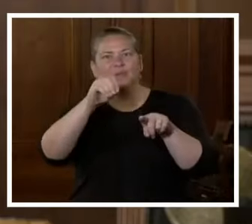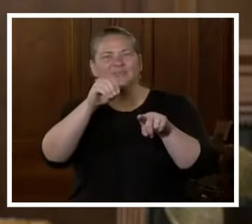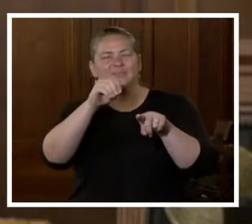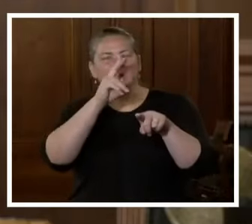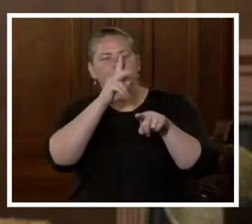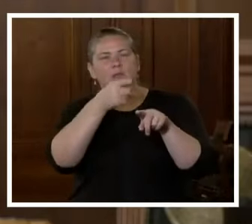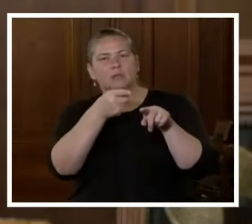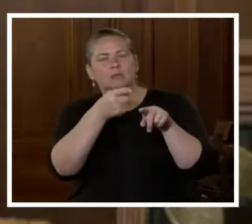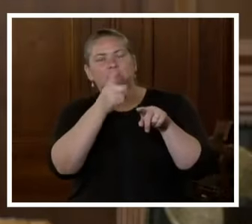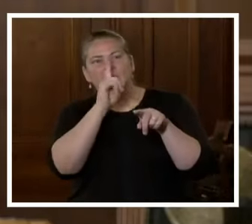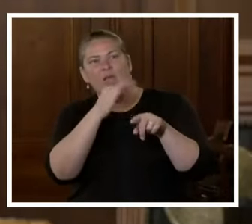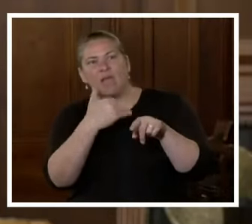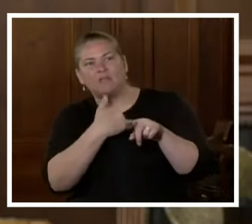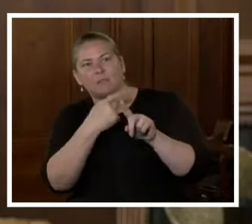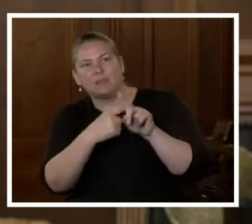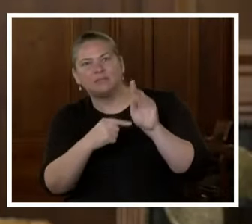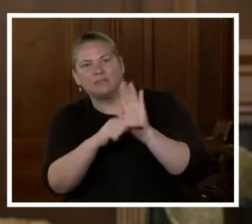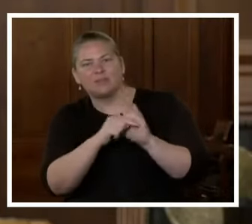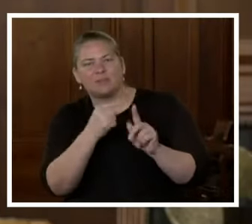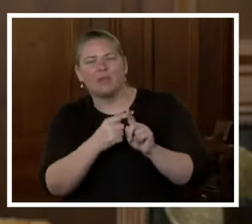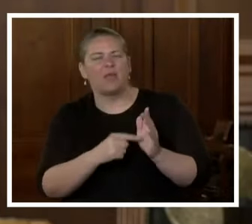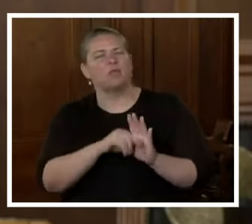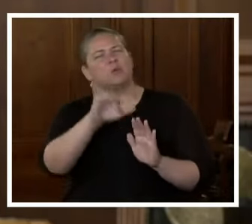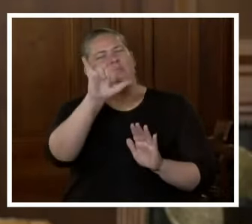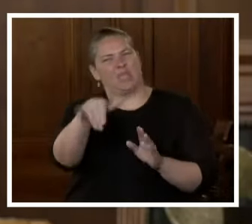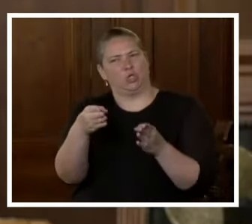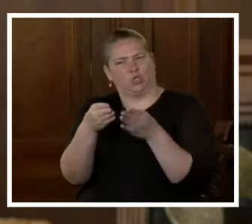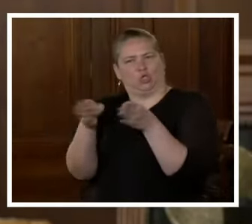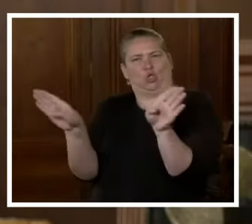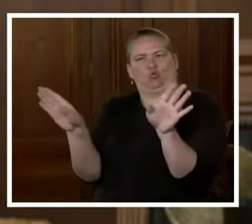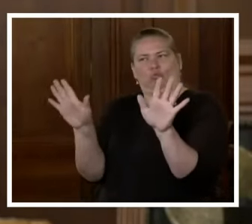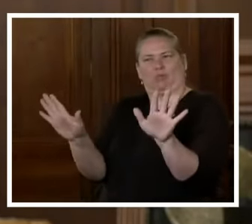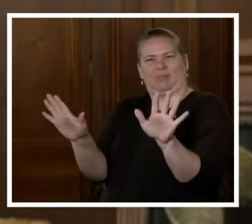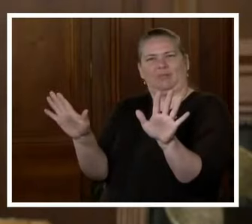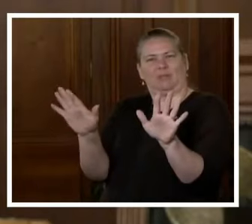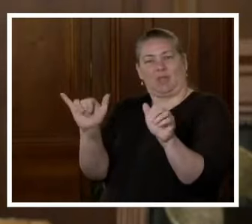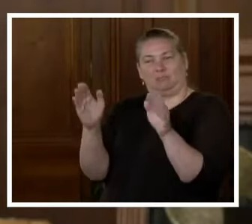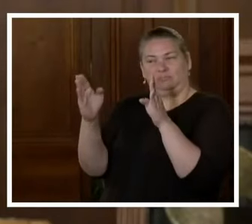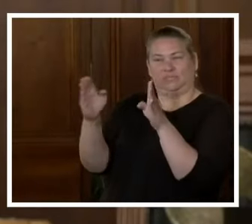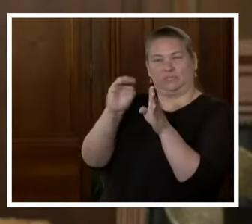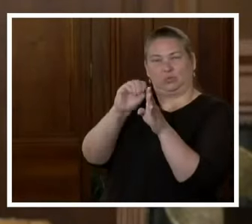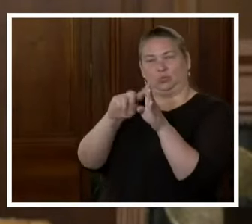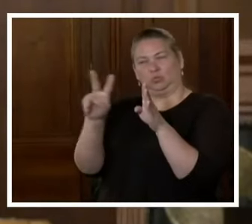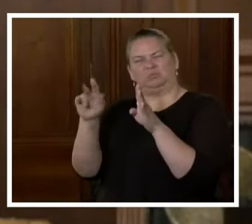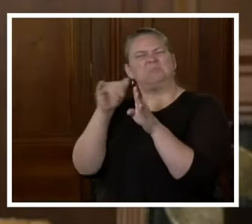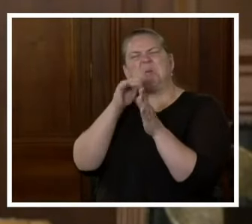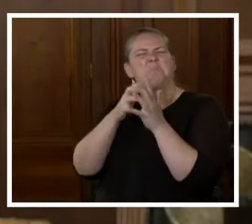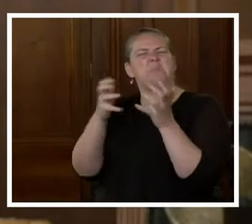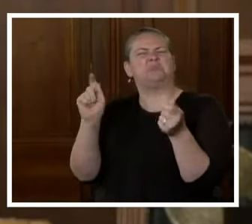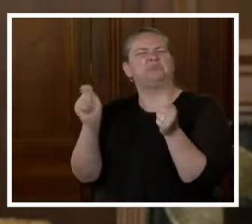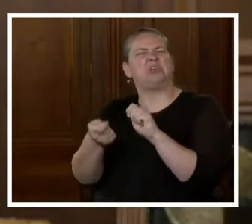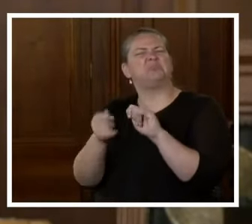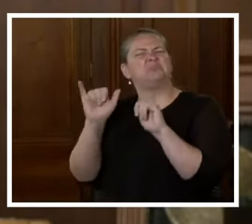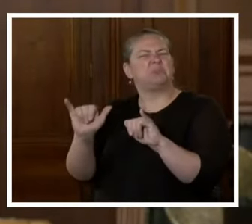THROUGH THAT ONE SOURCE. WHEN YOU ADD TO IT ALL THE OTHER LABS BOTH IN THE STATE AND OUT